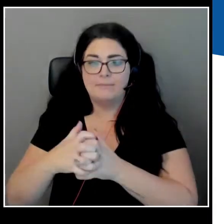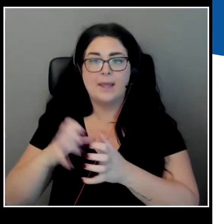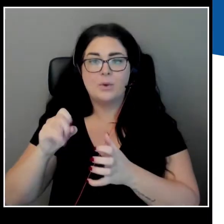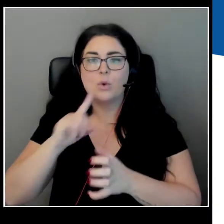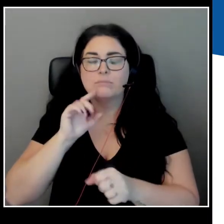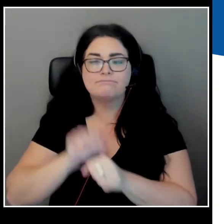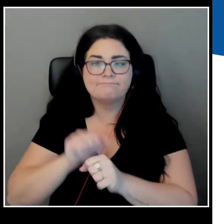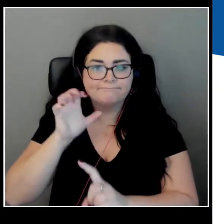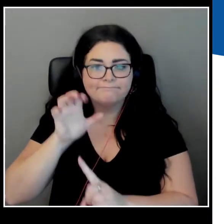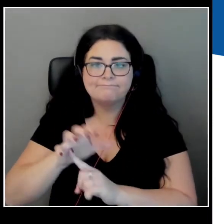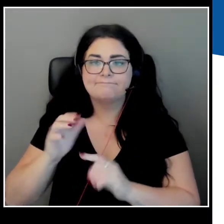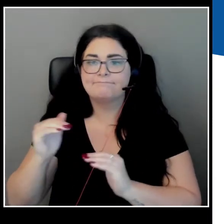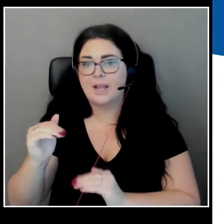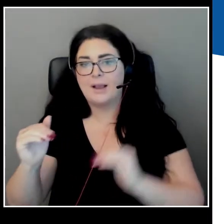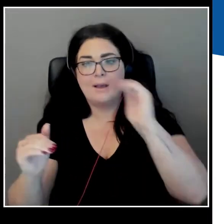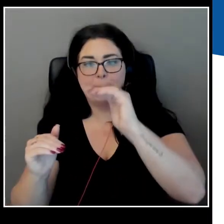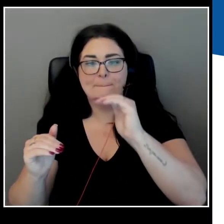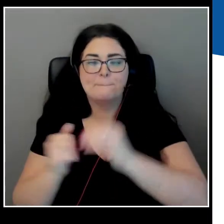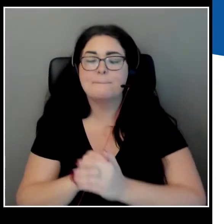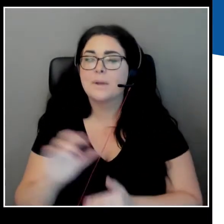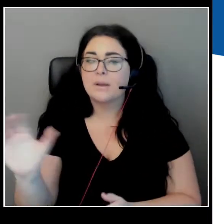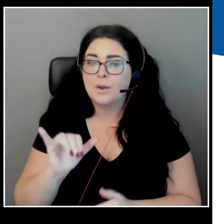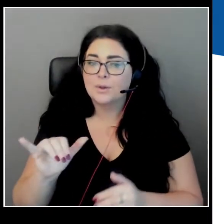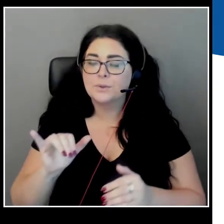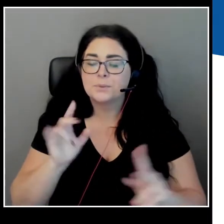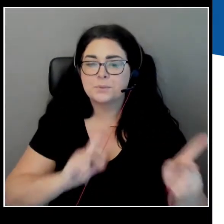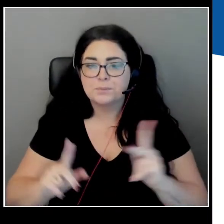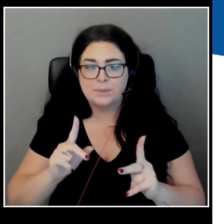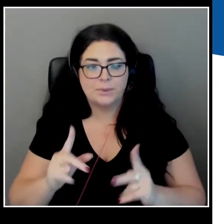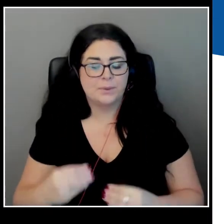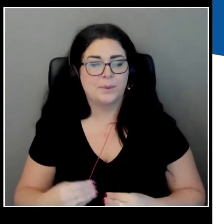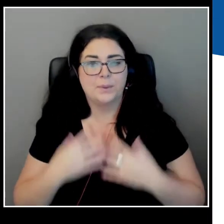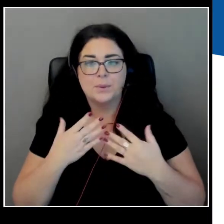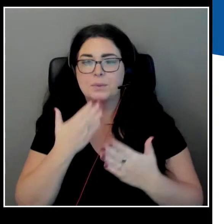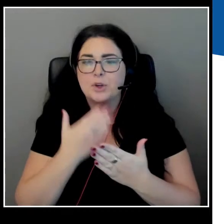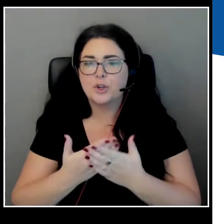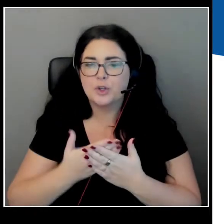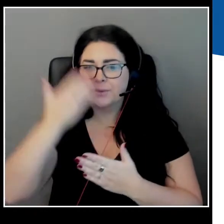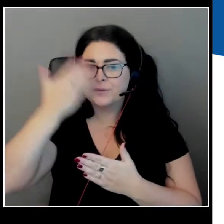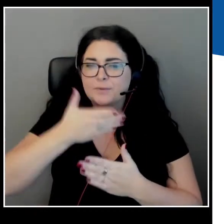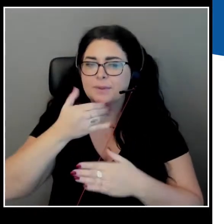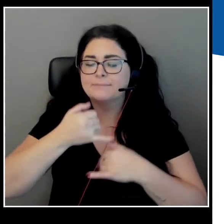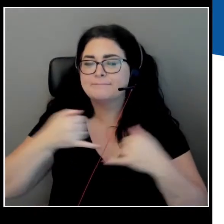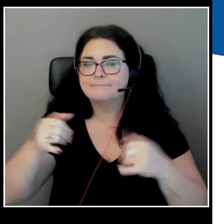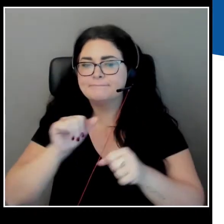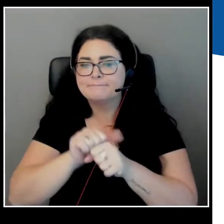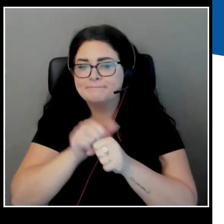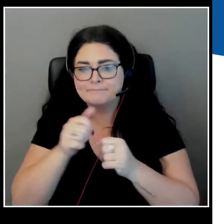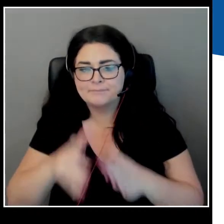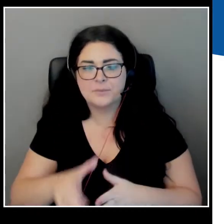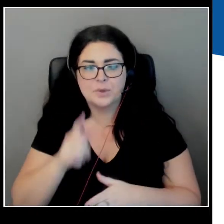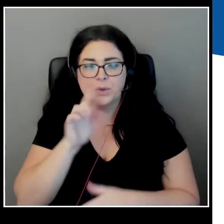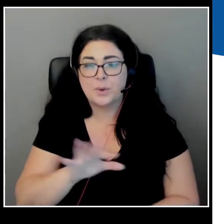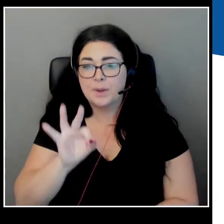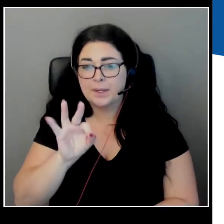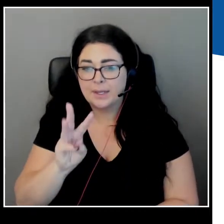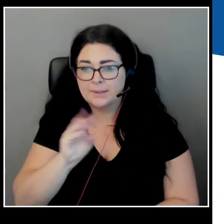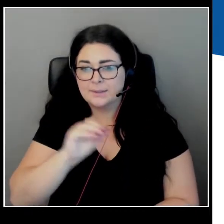They were also pleased with our frontline employees during their travels with 96% of customers stating they were highly satisfied.